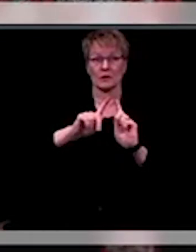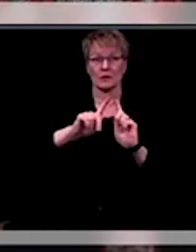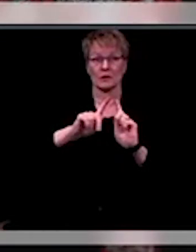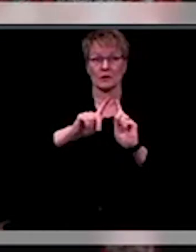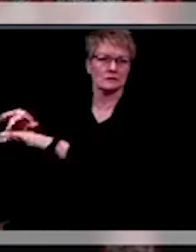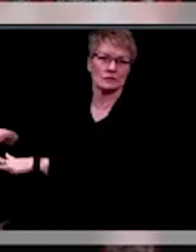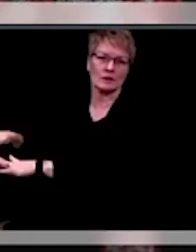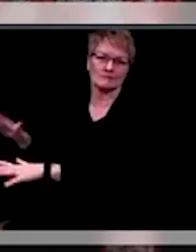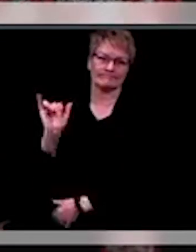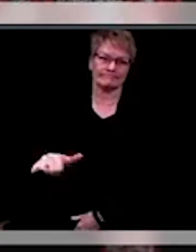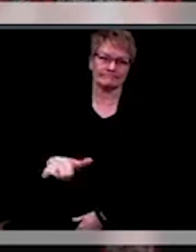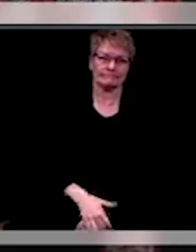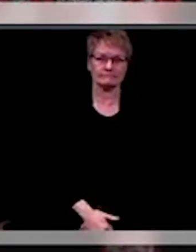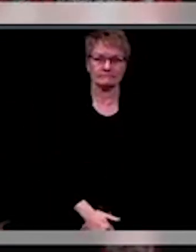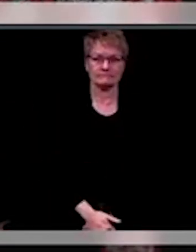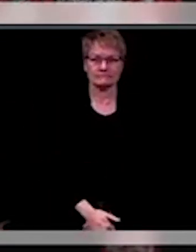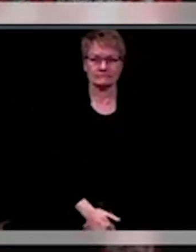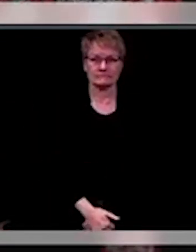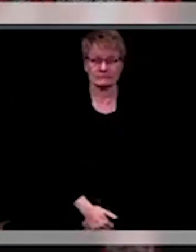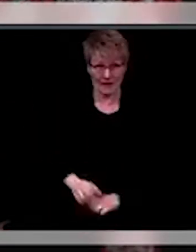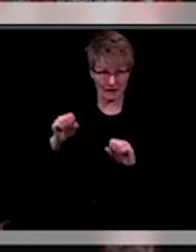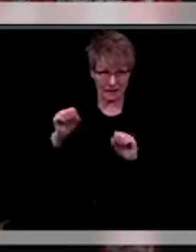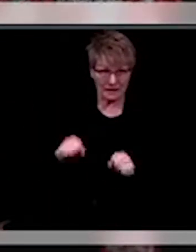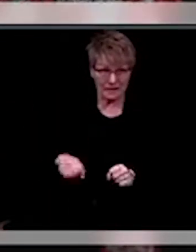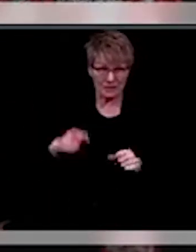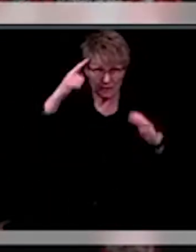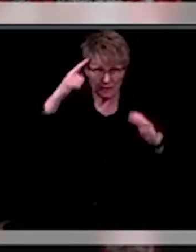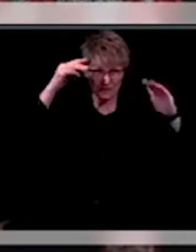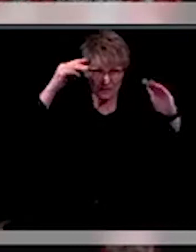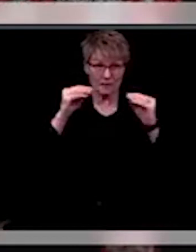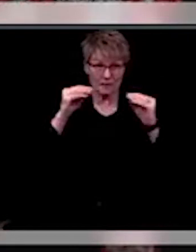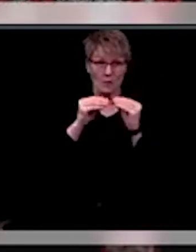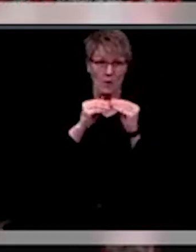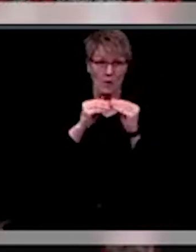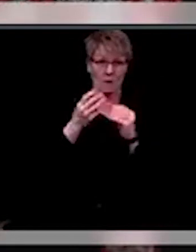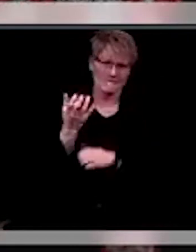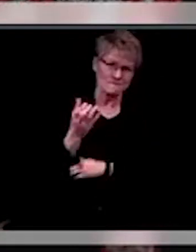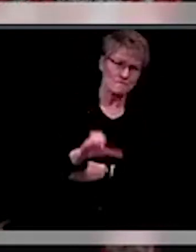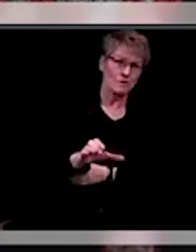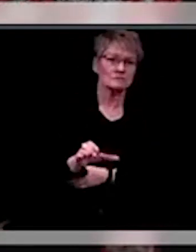And we expect more enforcement by state agencies, now that we have more of a spotlight on us?